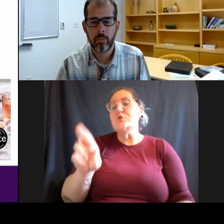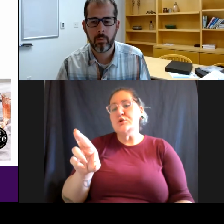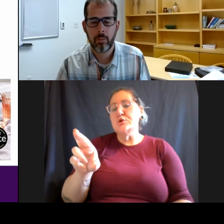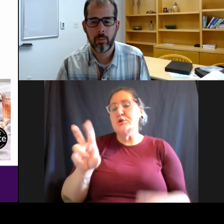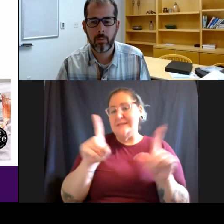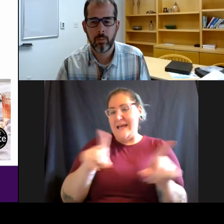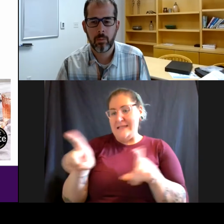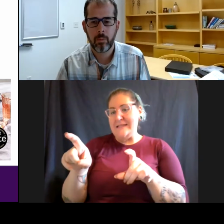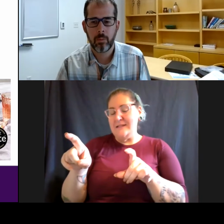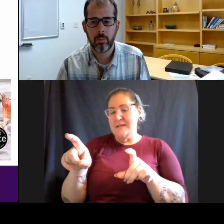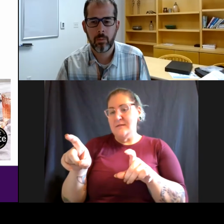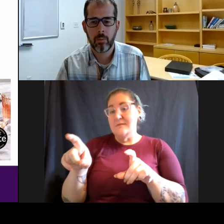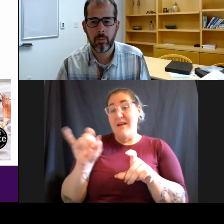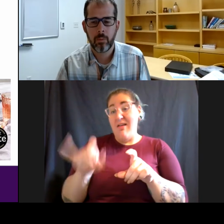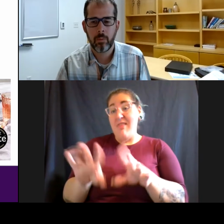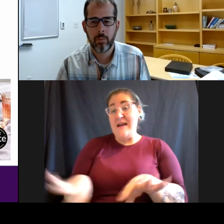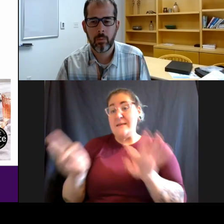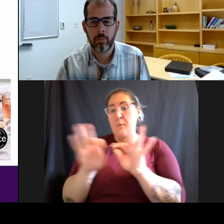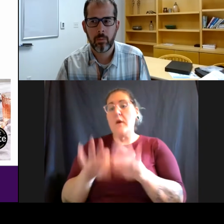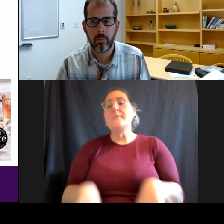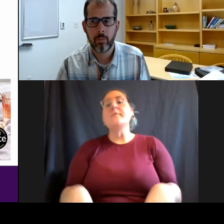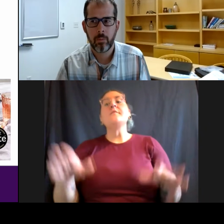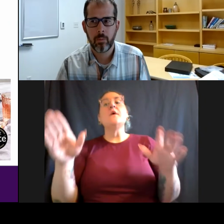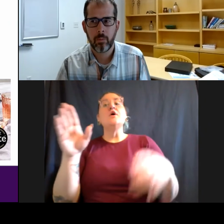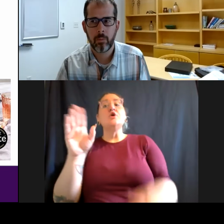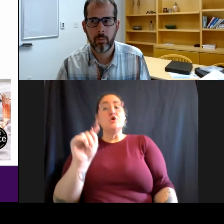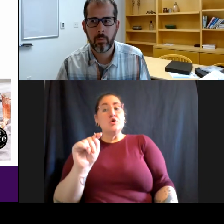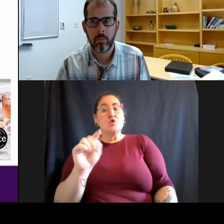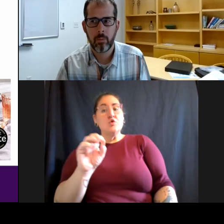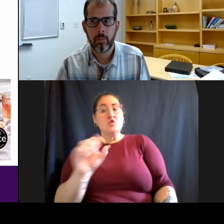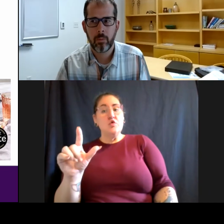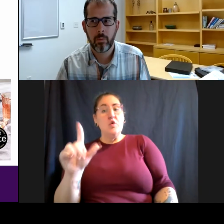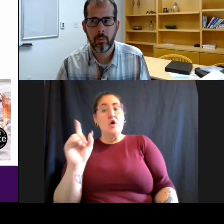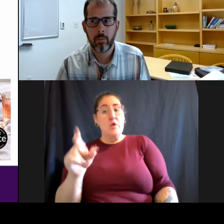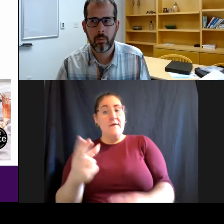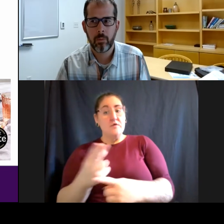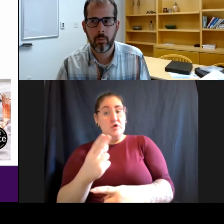that you absolutely must be using whenever you are designing would be color contrast